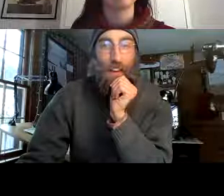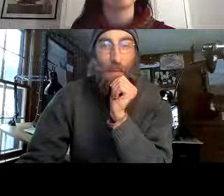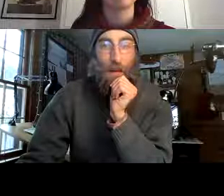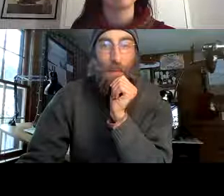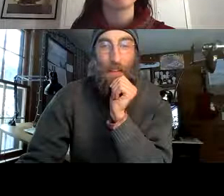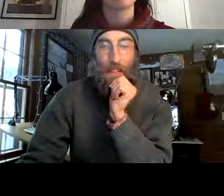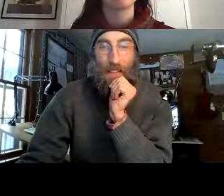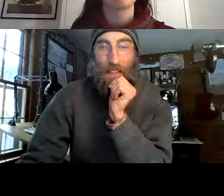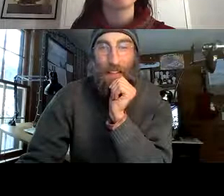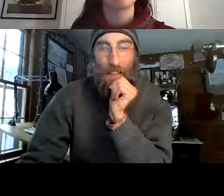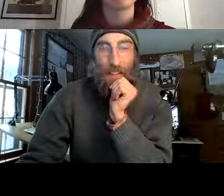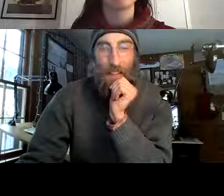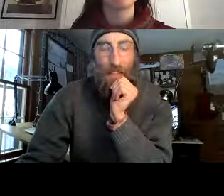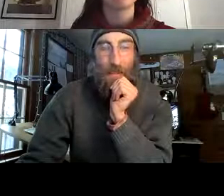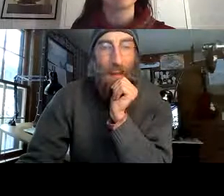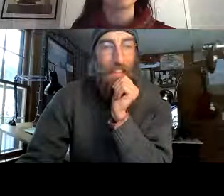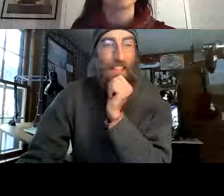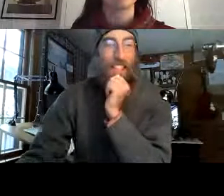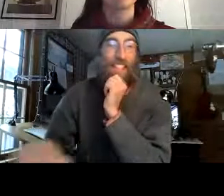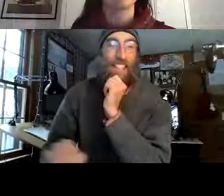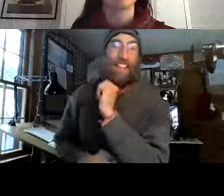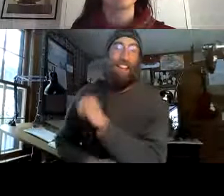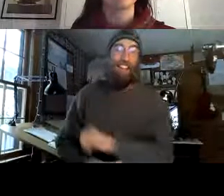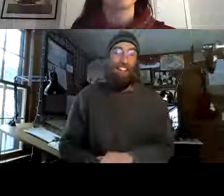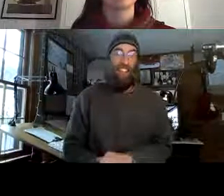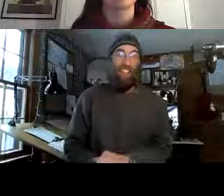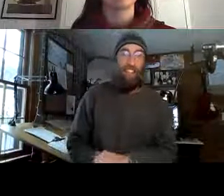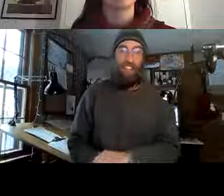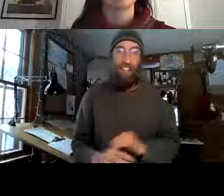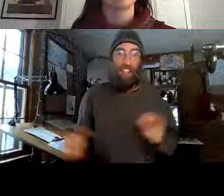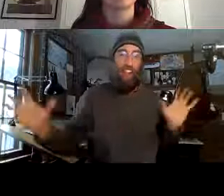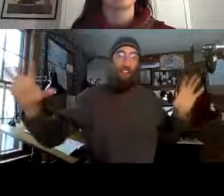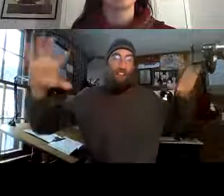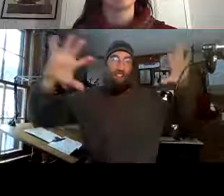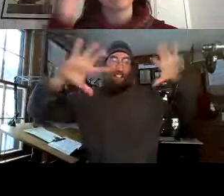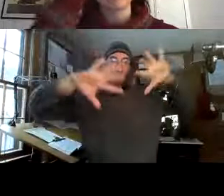same purpose." So just imagine this, this uh, these, these, these lifelines,